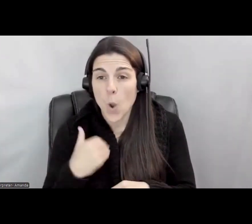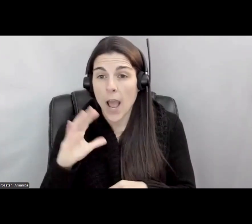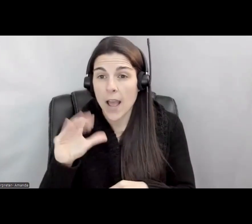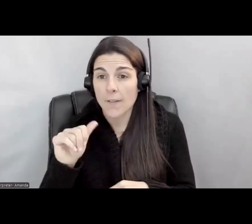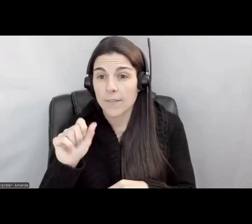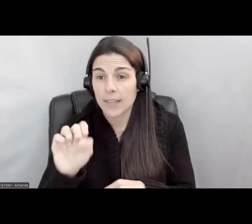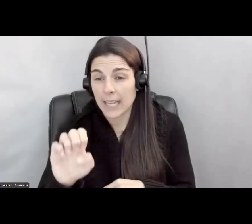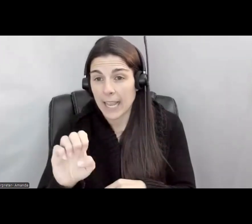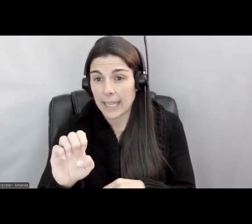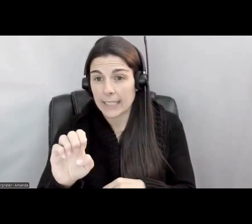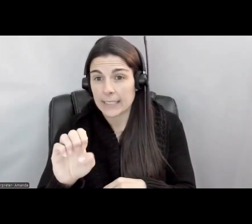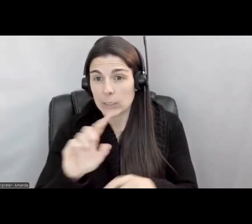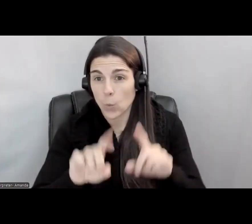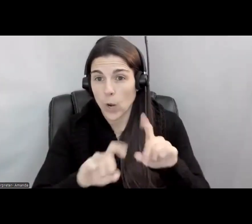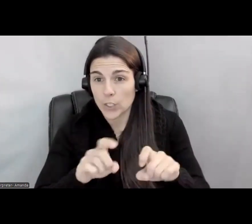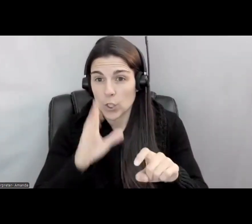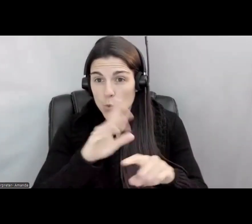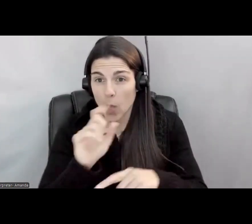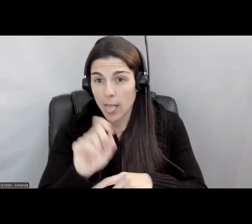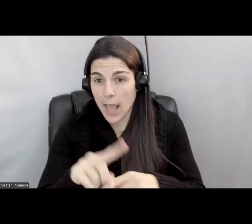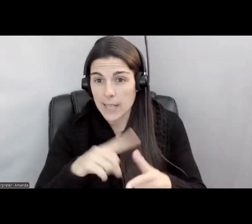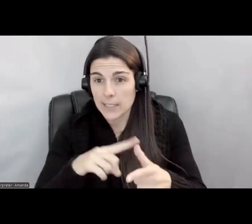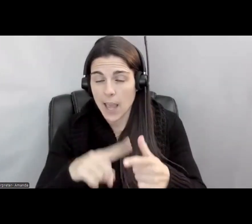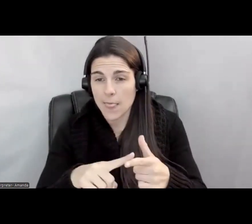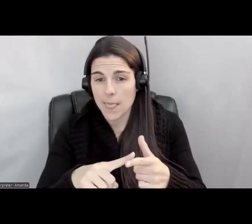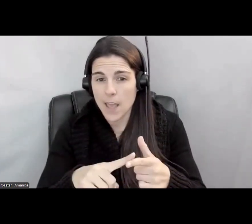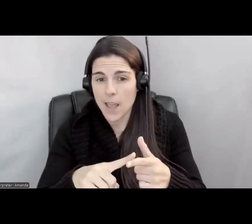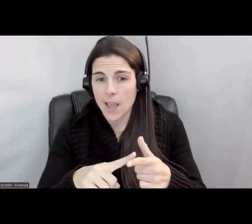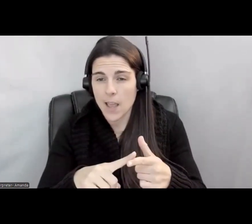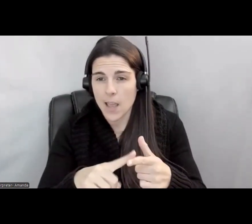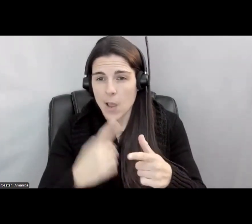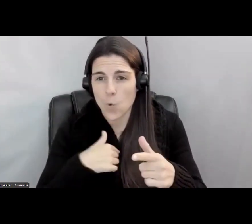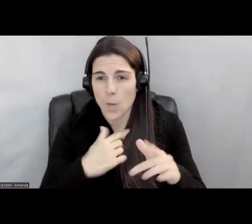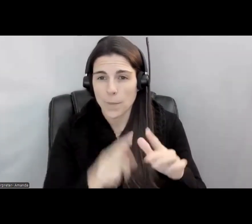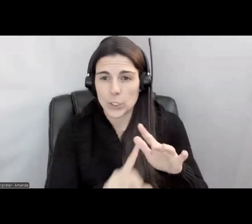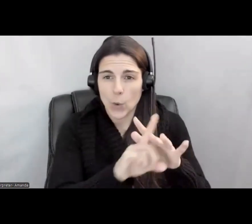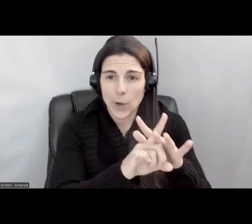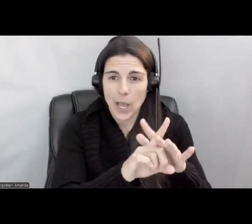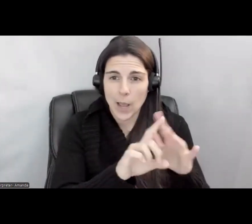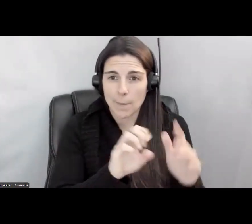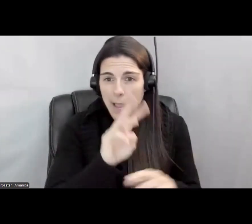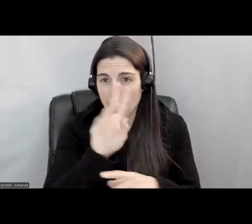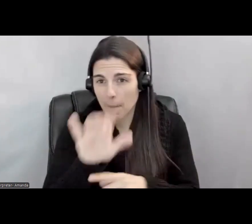going to ask, and then we'll be bopping Emily in and out of each